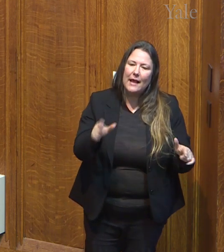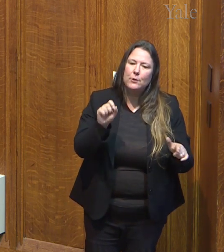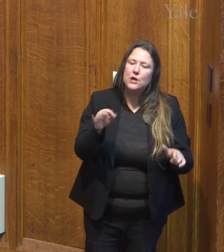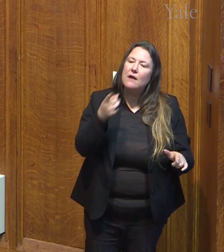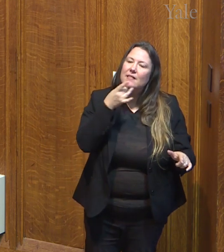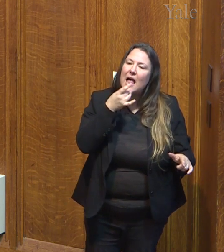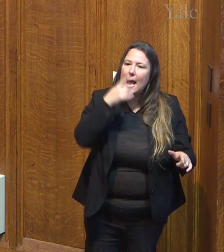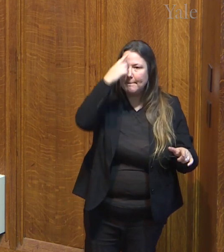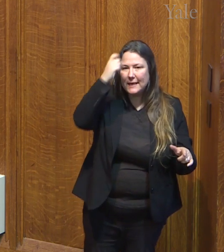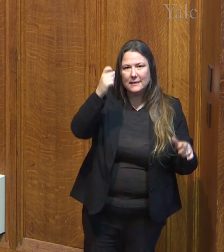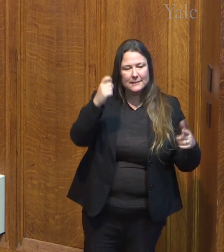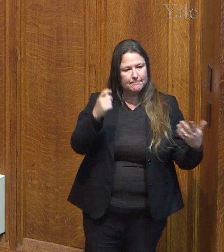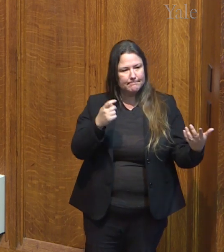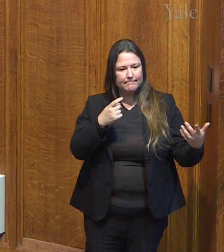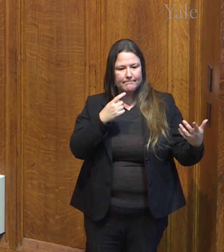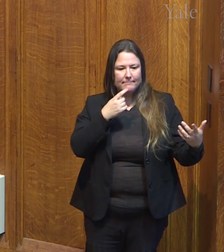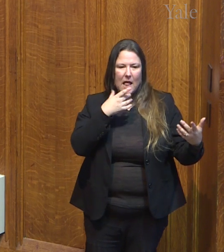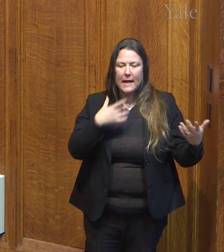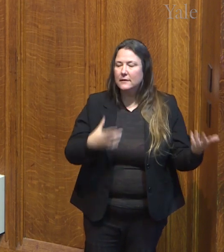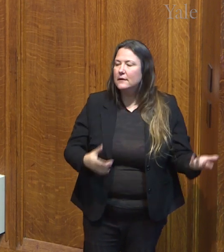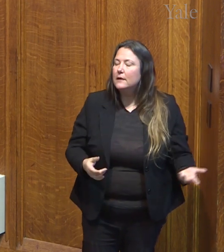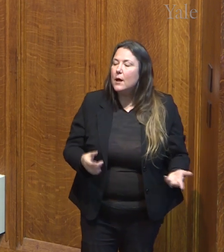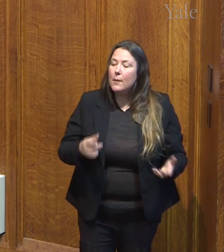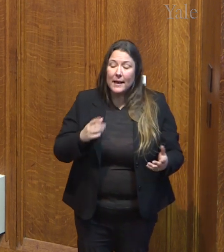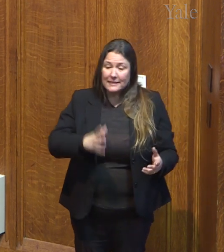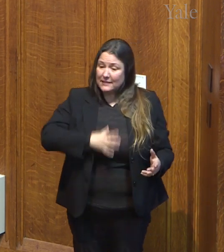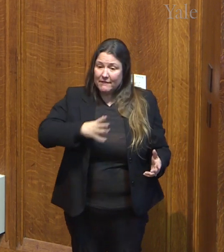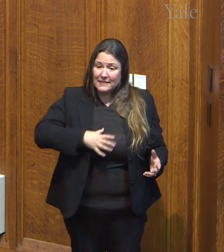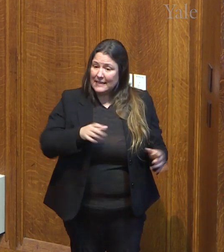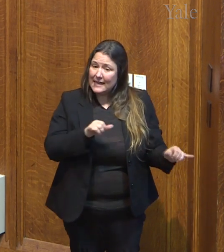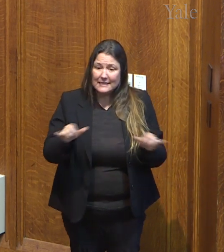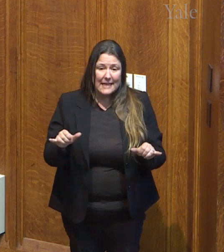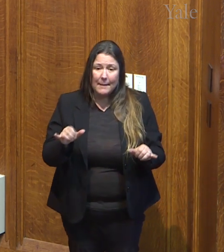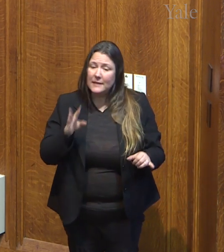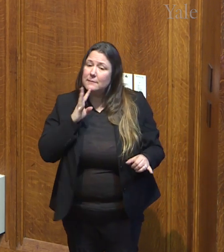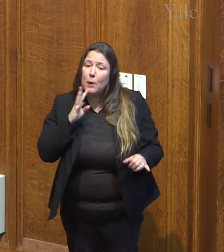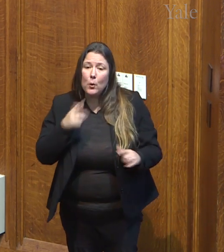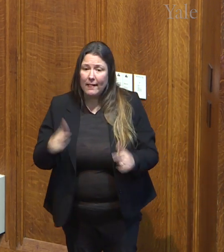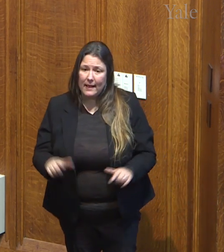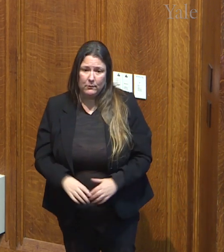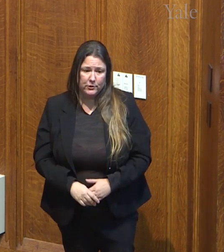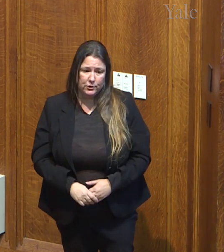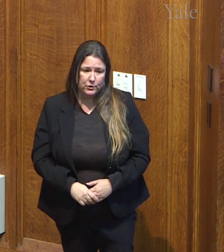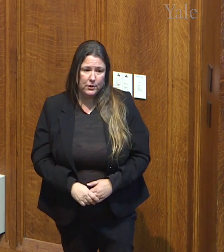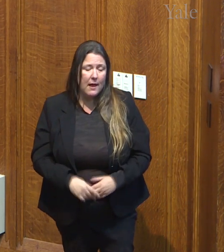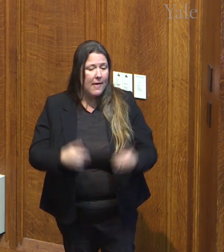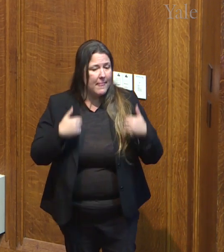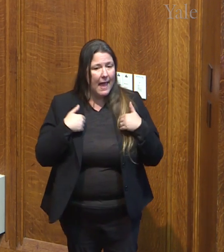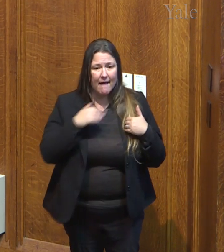Signed languages are just as sophisticated as our spoken tongue. They have their own linguistics unit